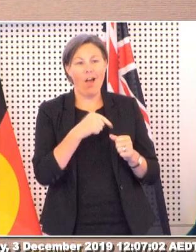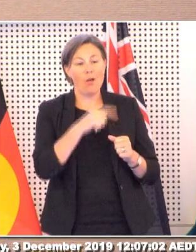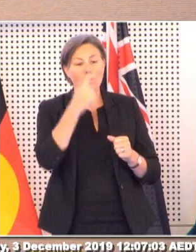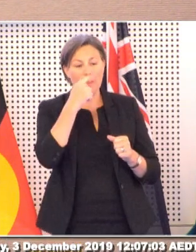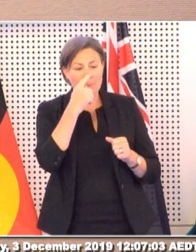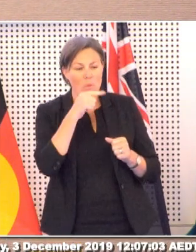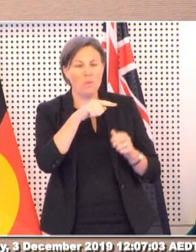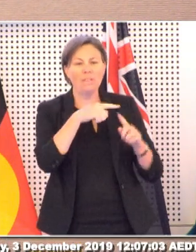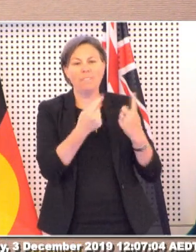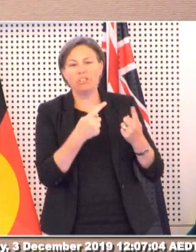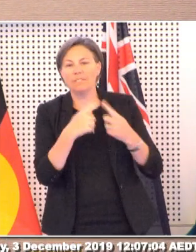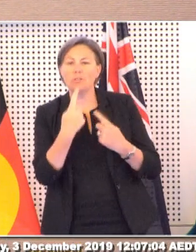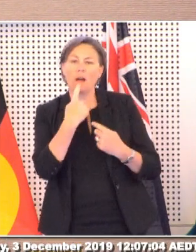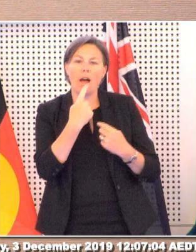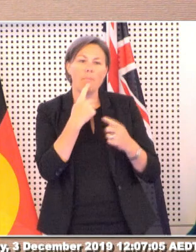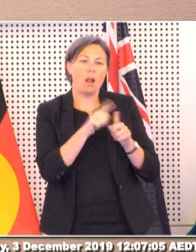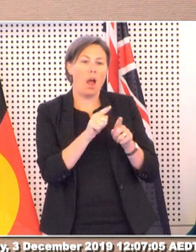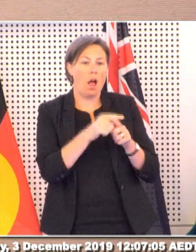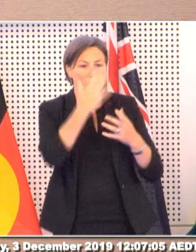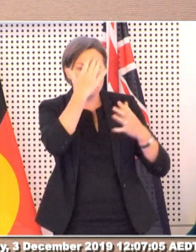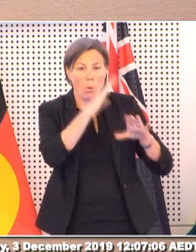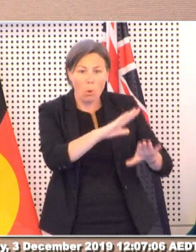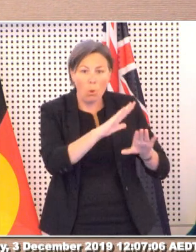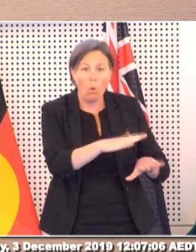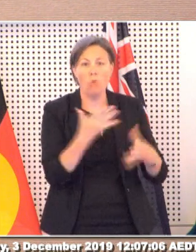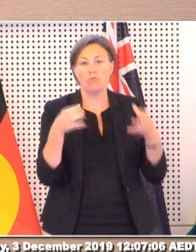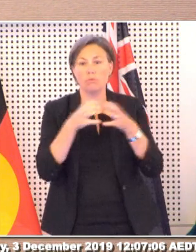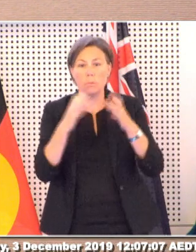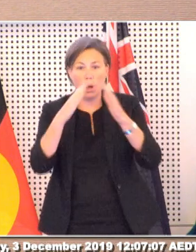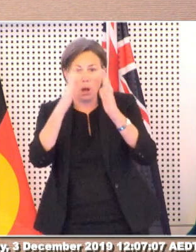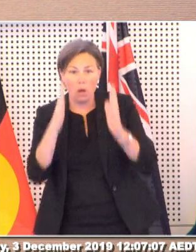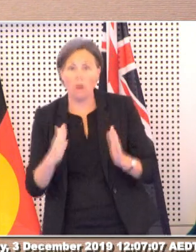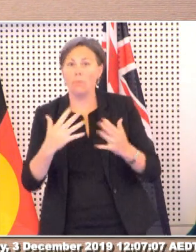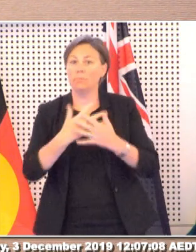They had lived in private boarding houses, group homes, large institutions, family